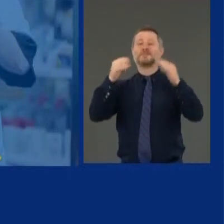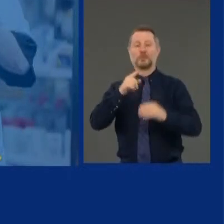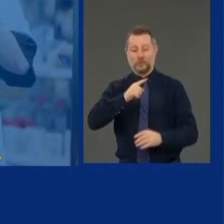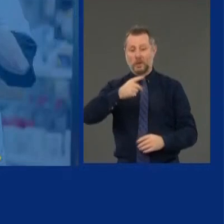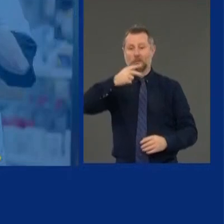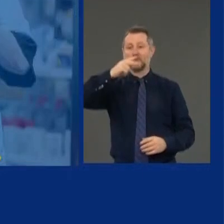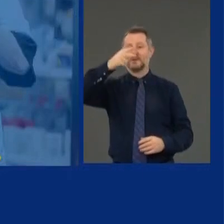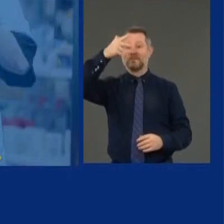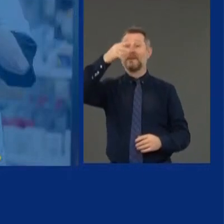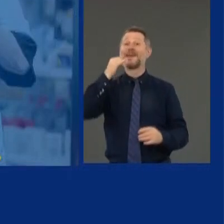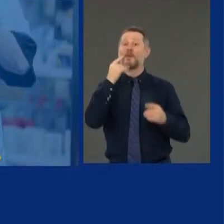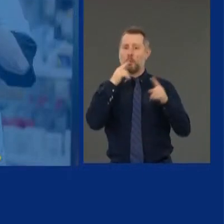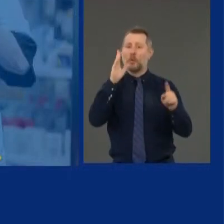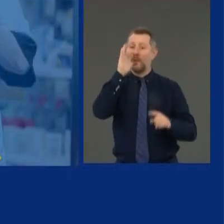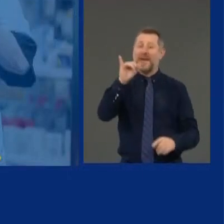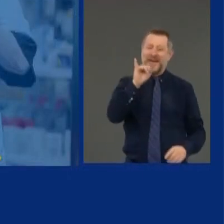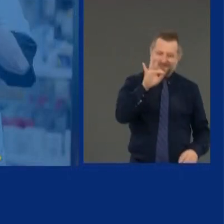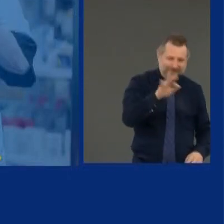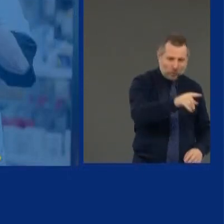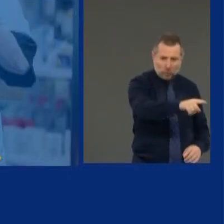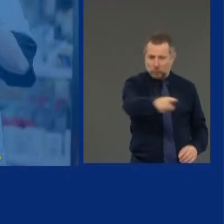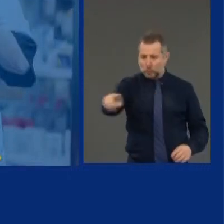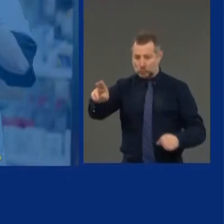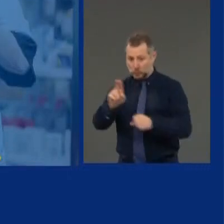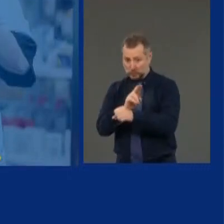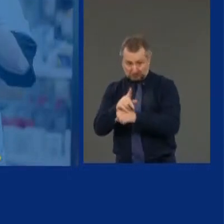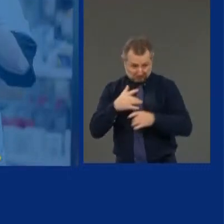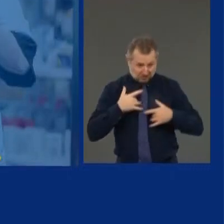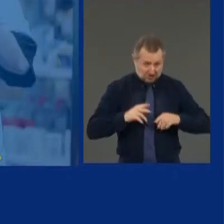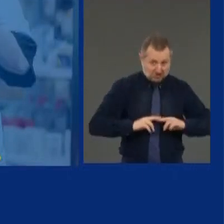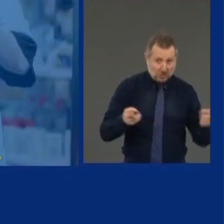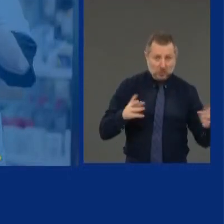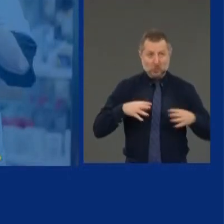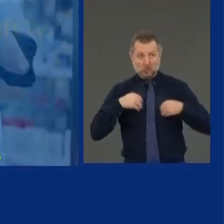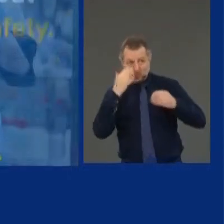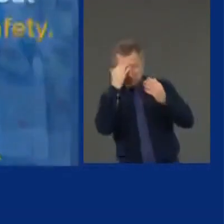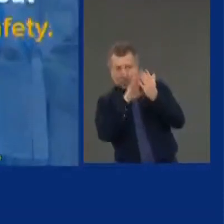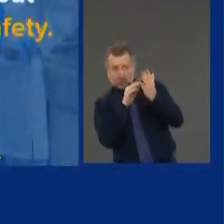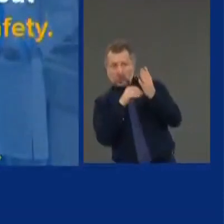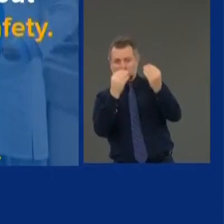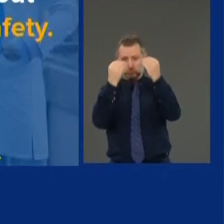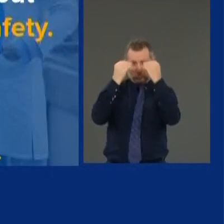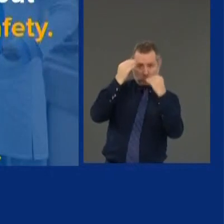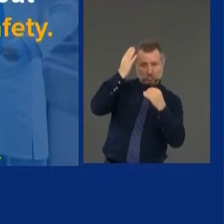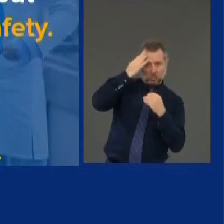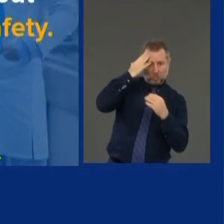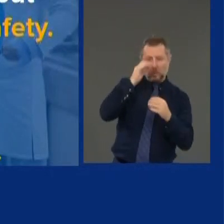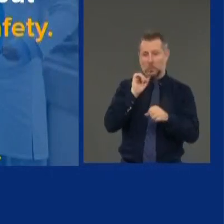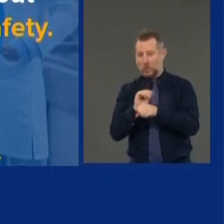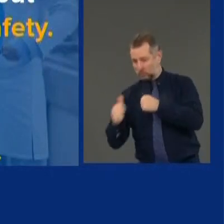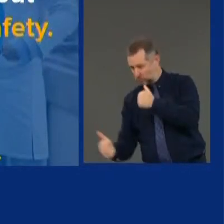BUSINESS OWNERS ARE EDUCATED. IF THEY ARE READY.